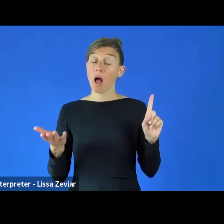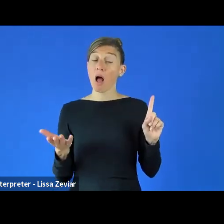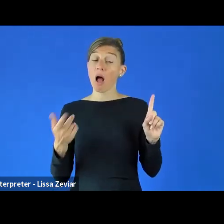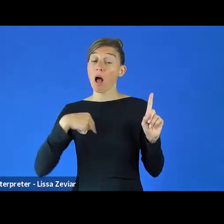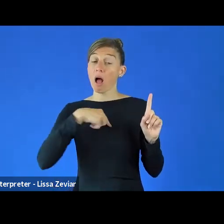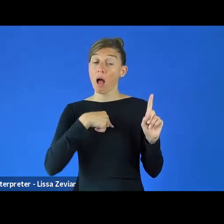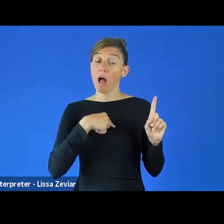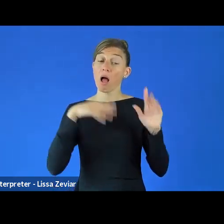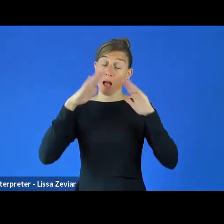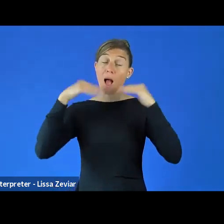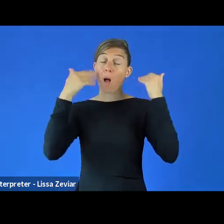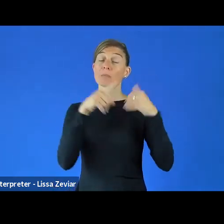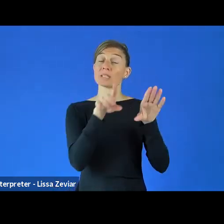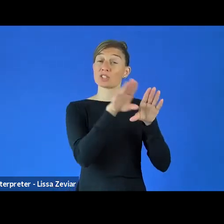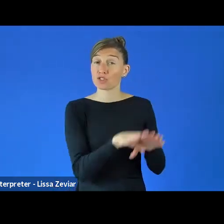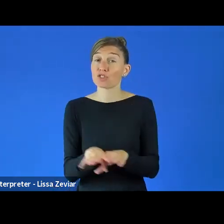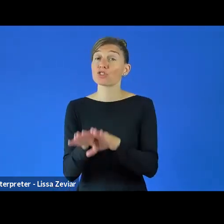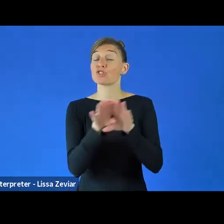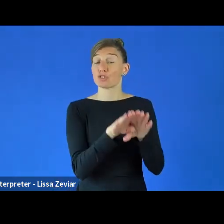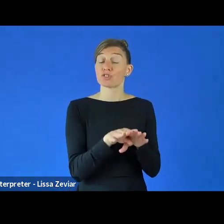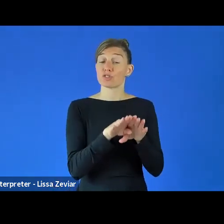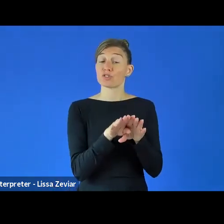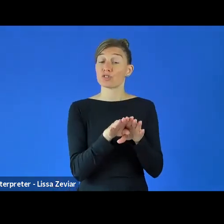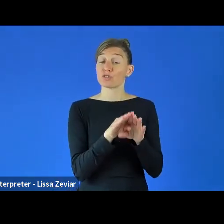And then once the work starts, which is what really matters,